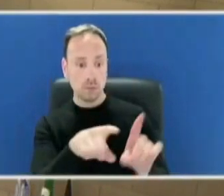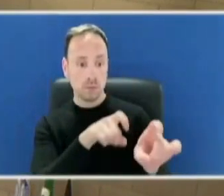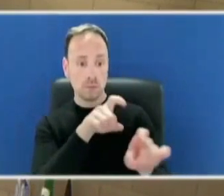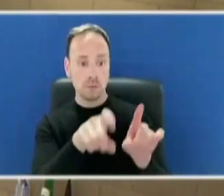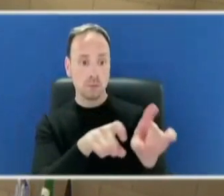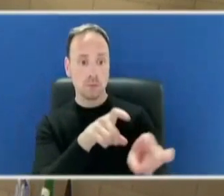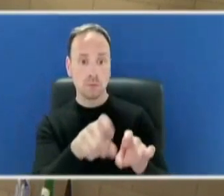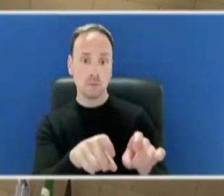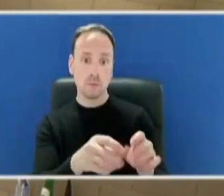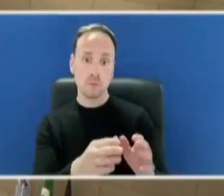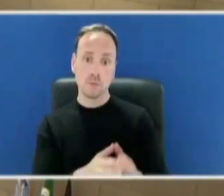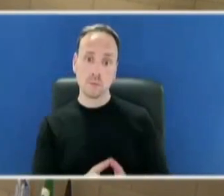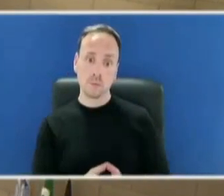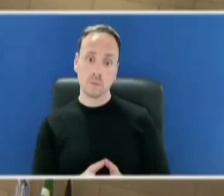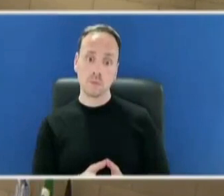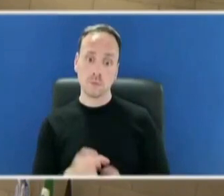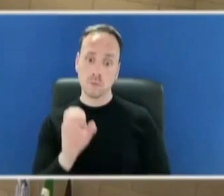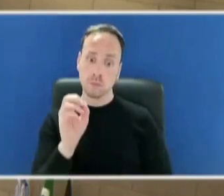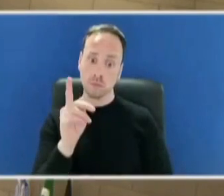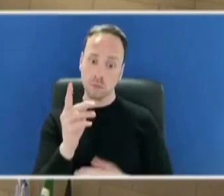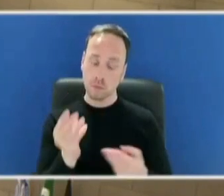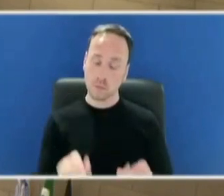we have a motion before us is uh.